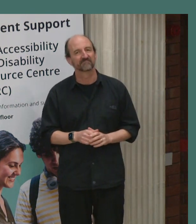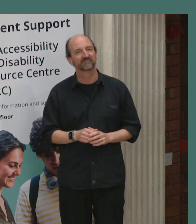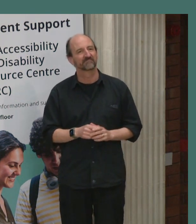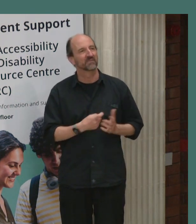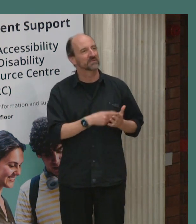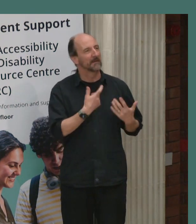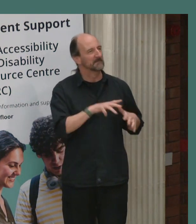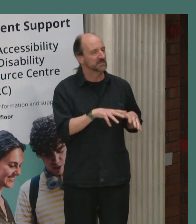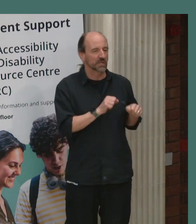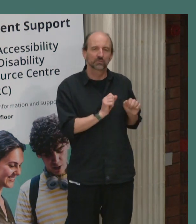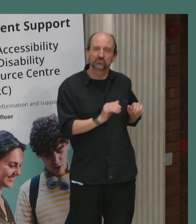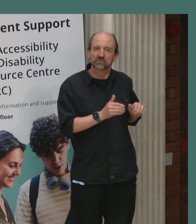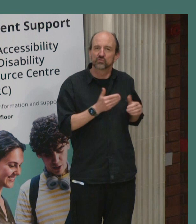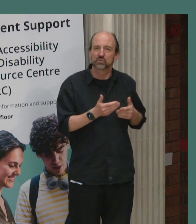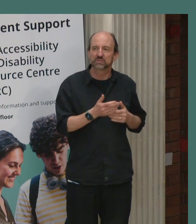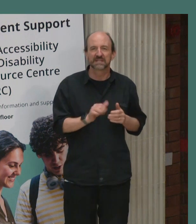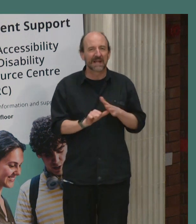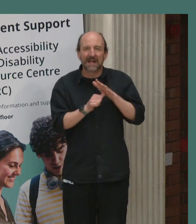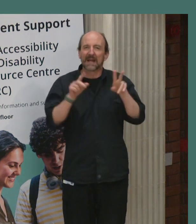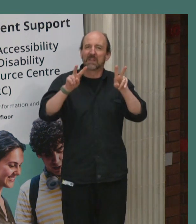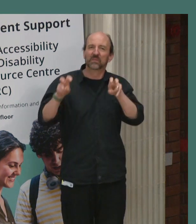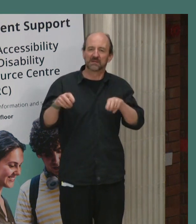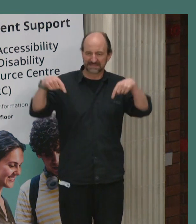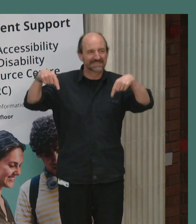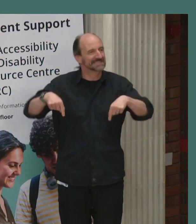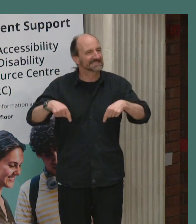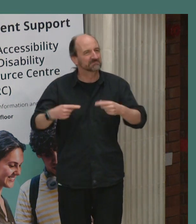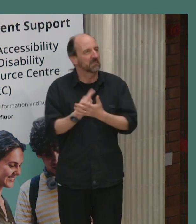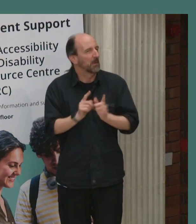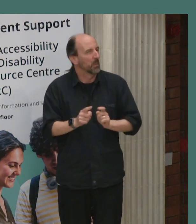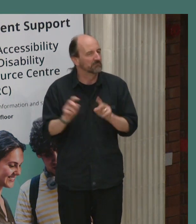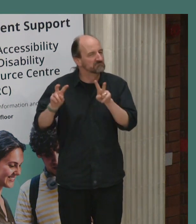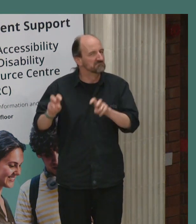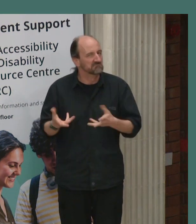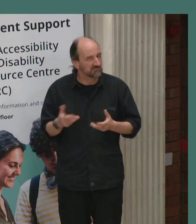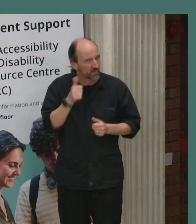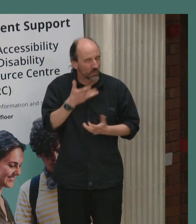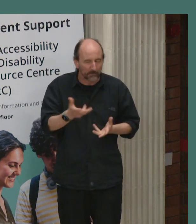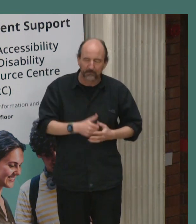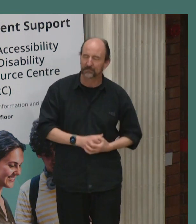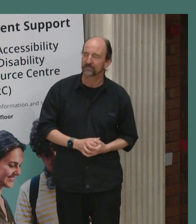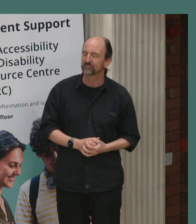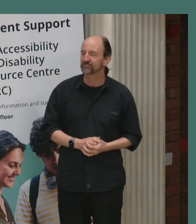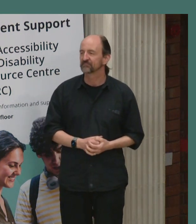some of the key themes that we hope this afternoon we'll get a chance to explore. This afternoon's